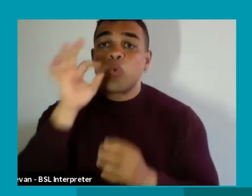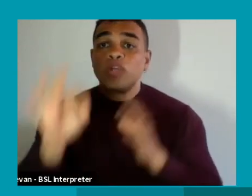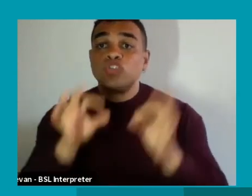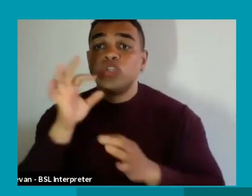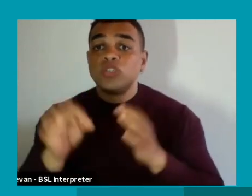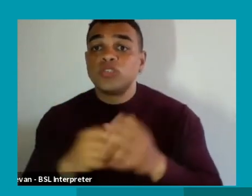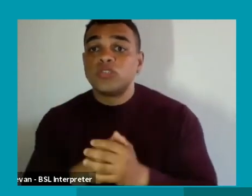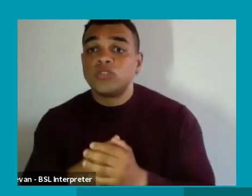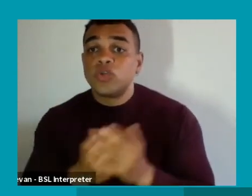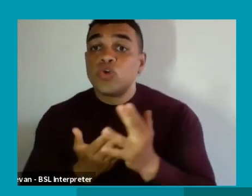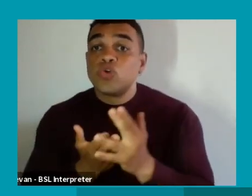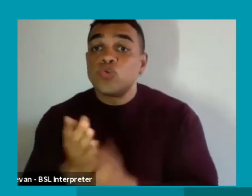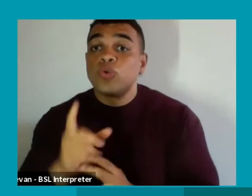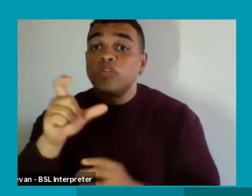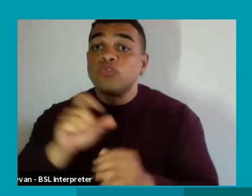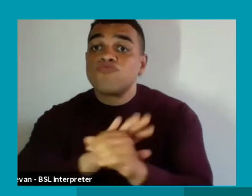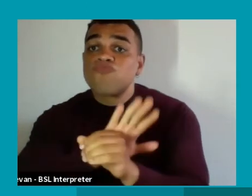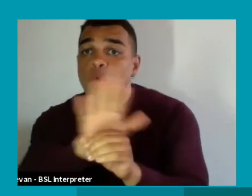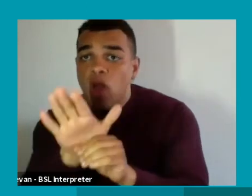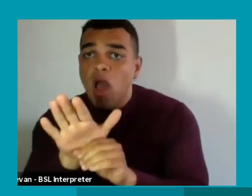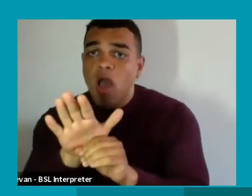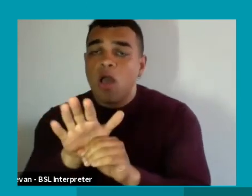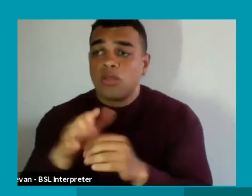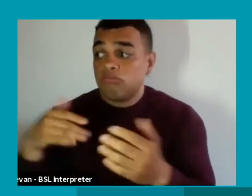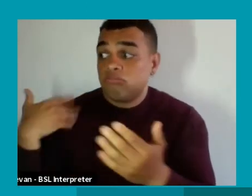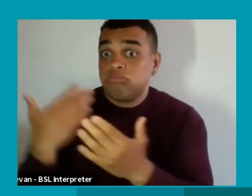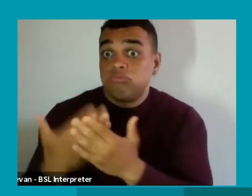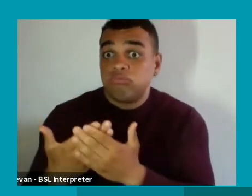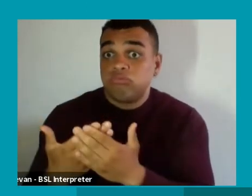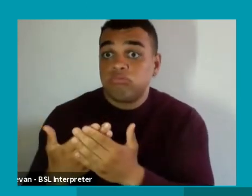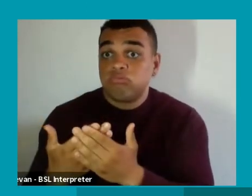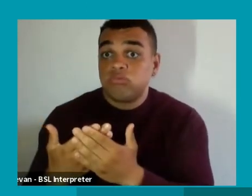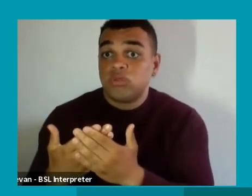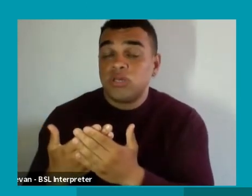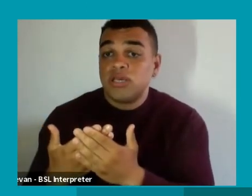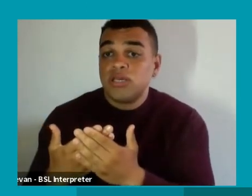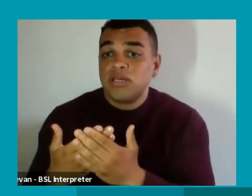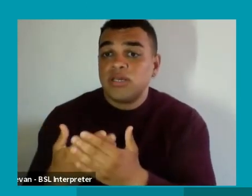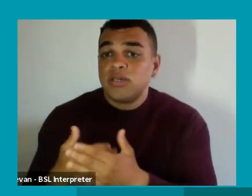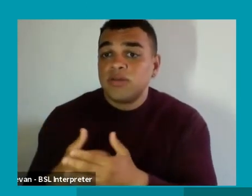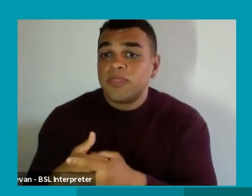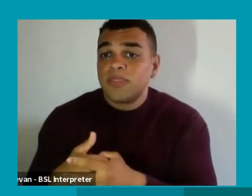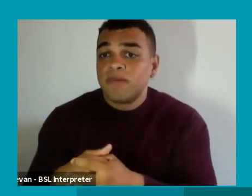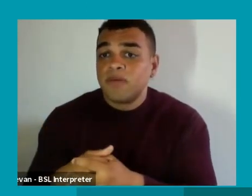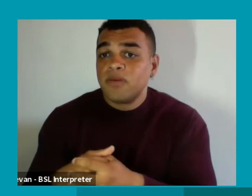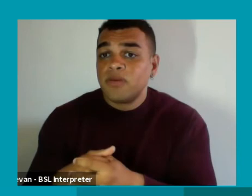posting themselves on Instagram, LinkedIn, Facebook, etc. And they get themselves hired. Do you think written CVS are